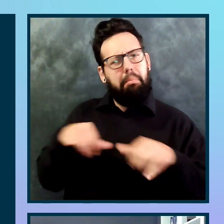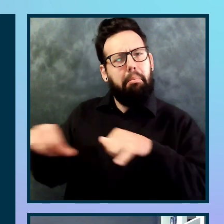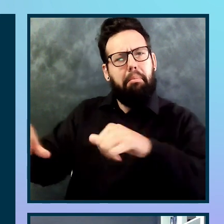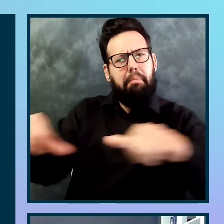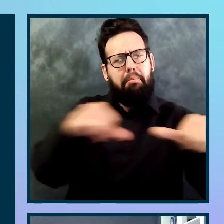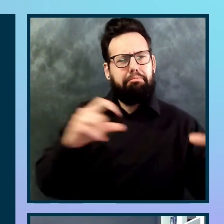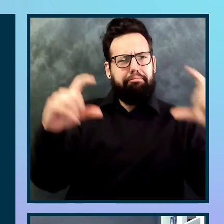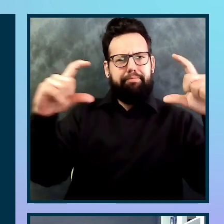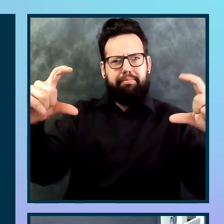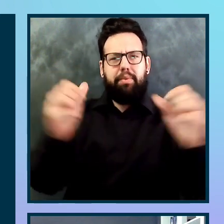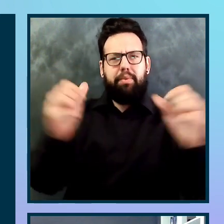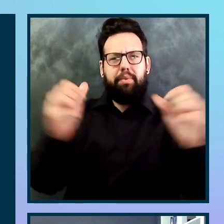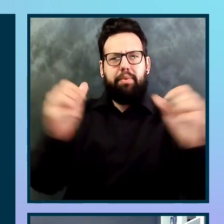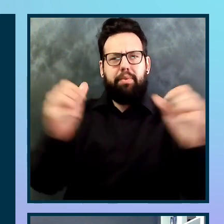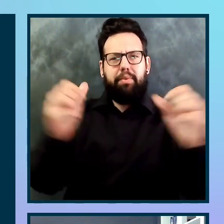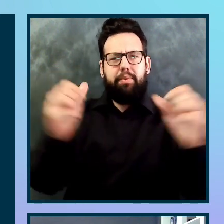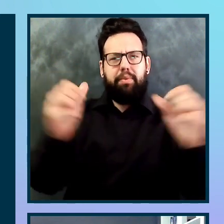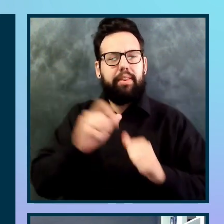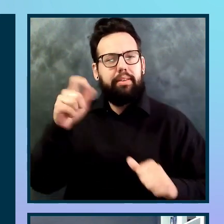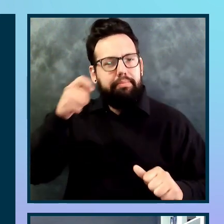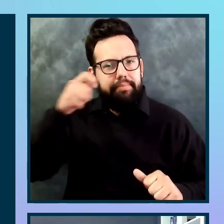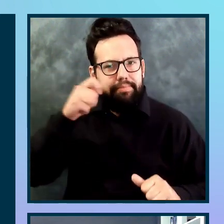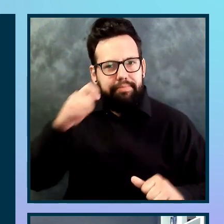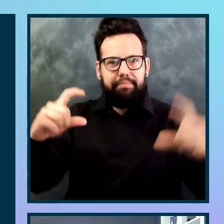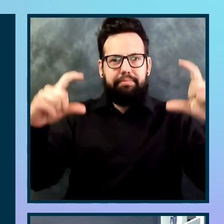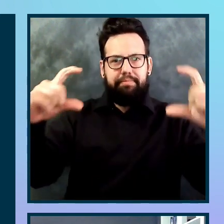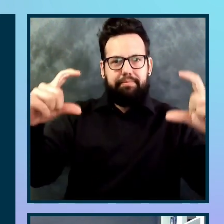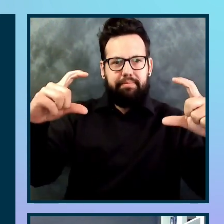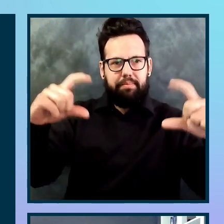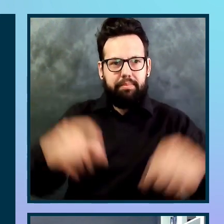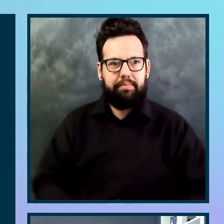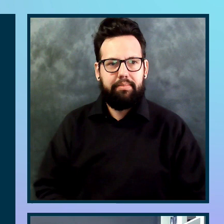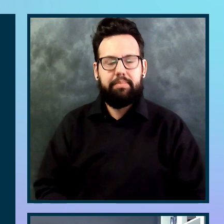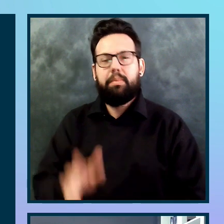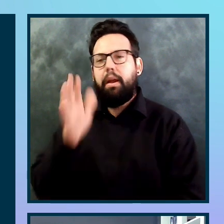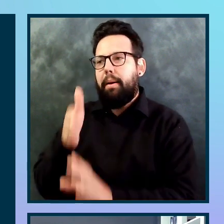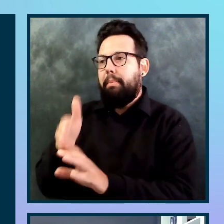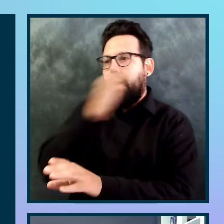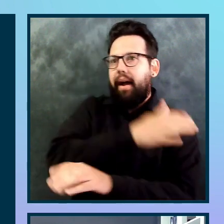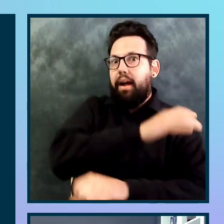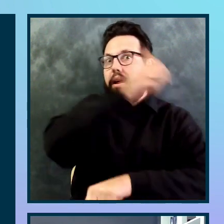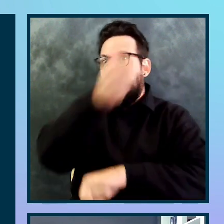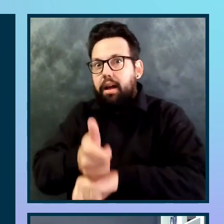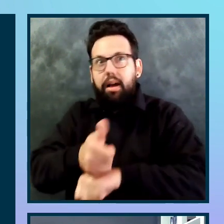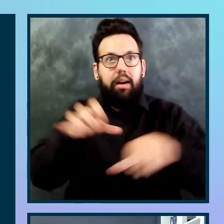Now there are many technical details that we need to consider when we design this kind of object.